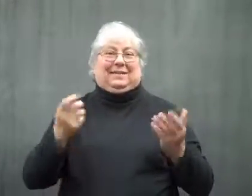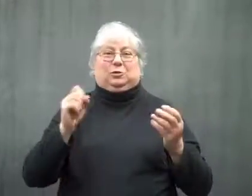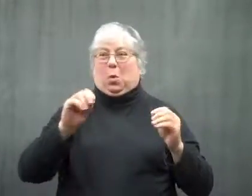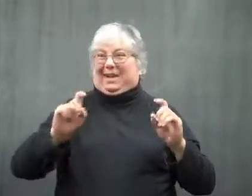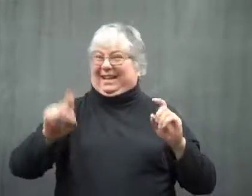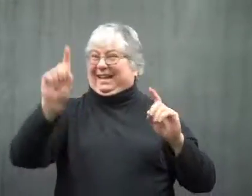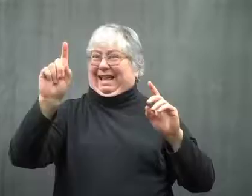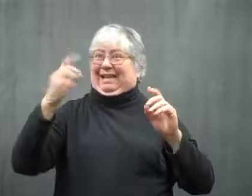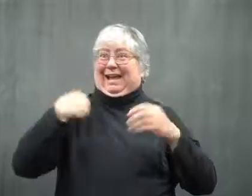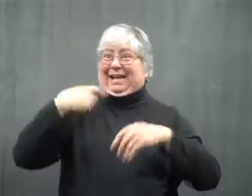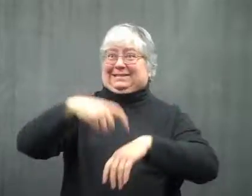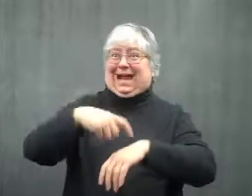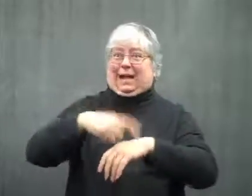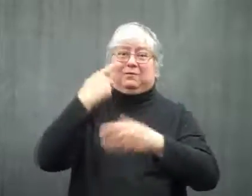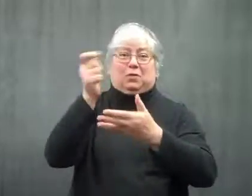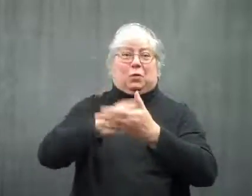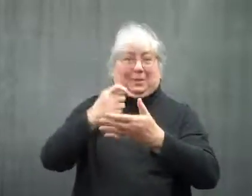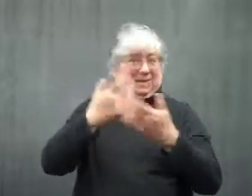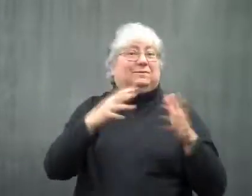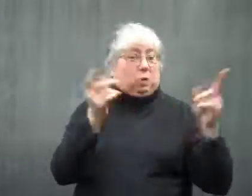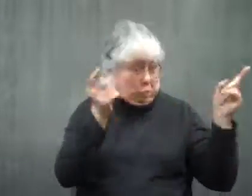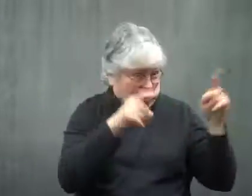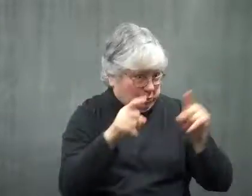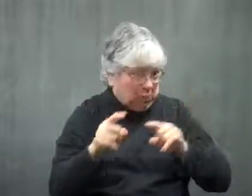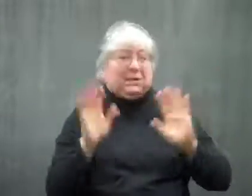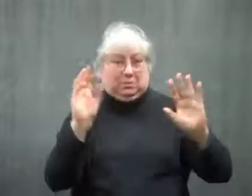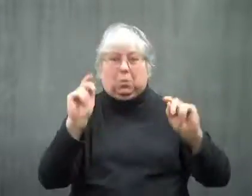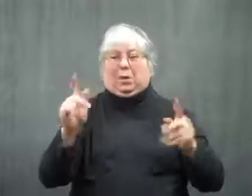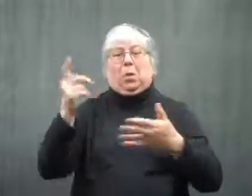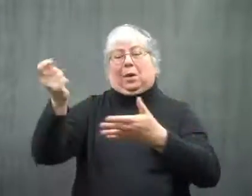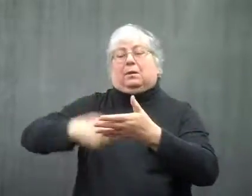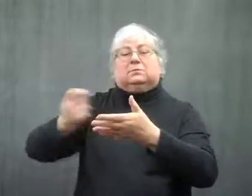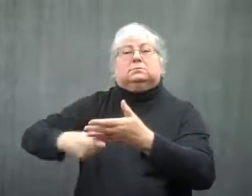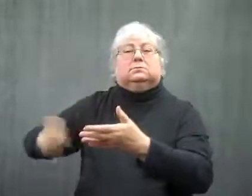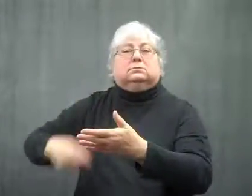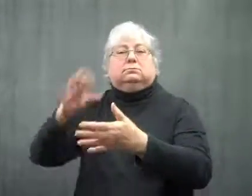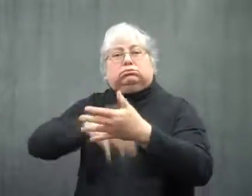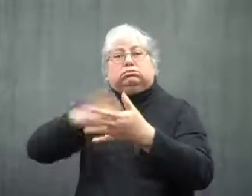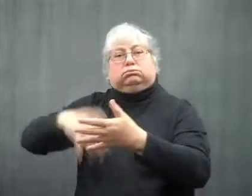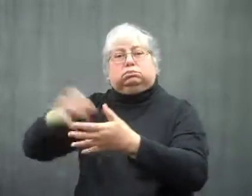It was agreed on, and just needed to be written up, so they asked for more time.